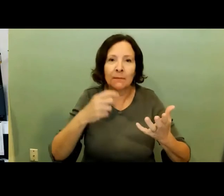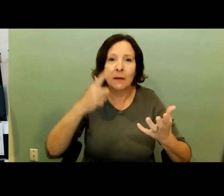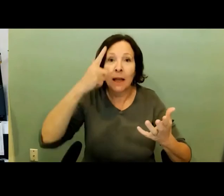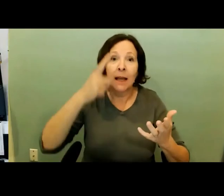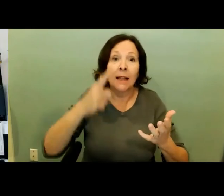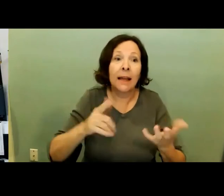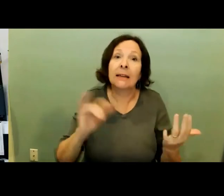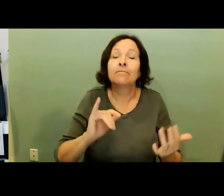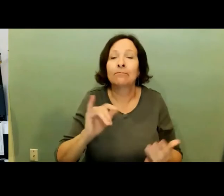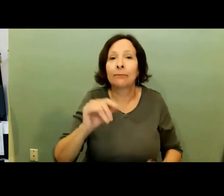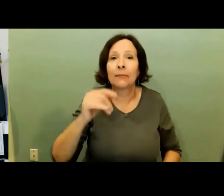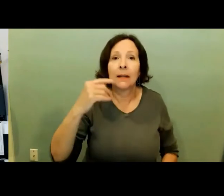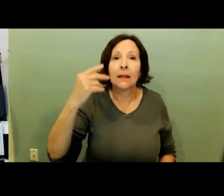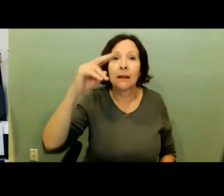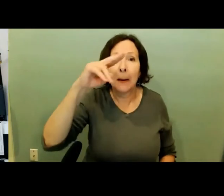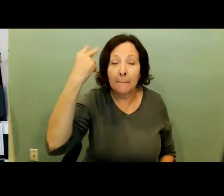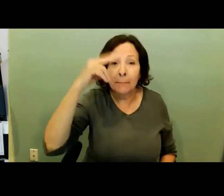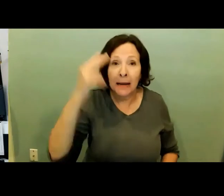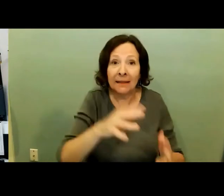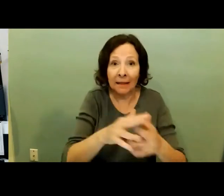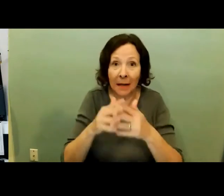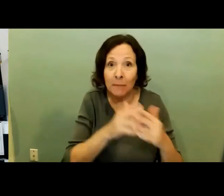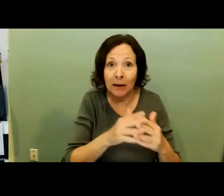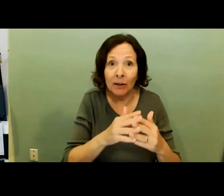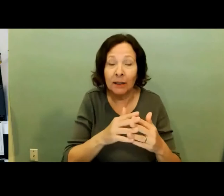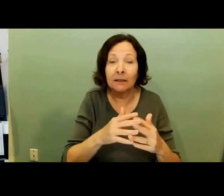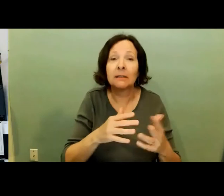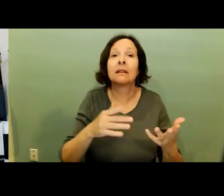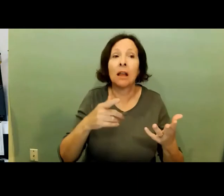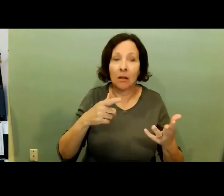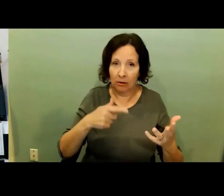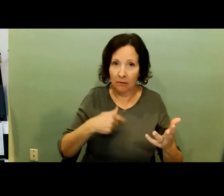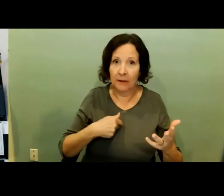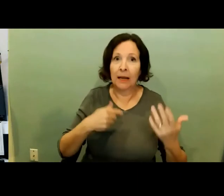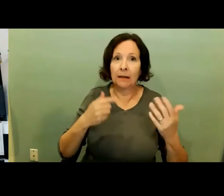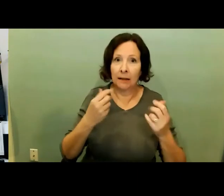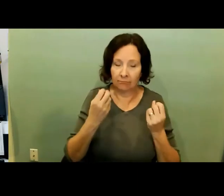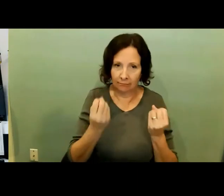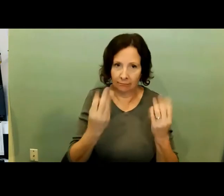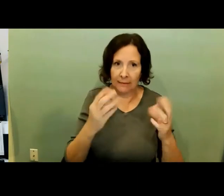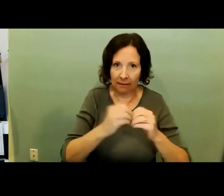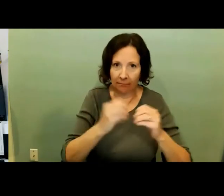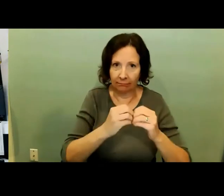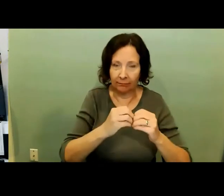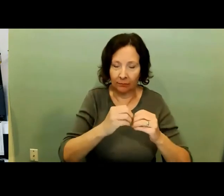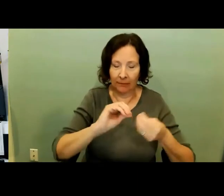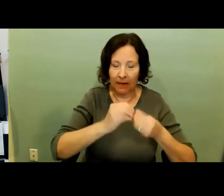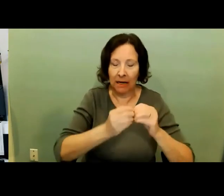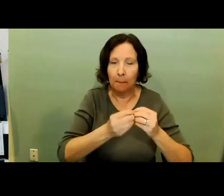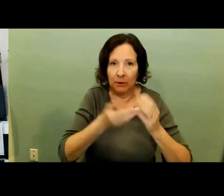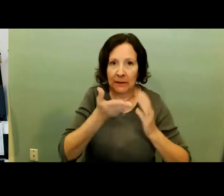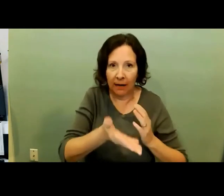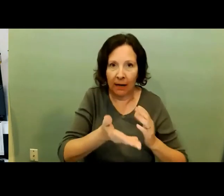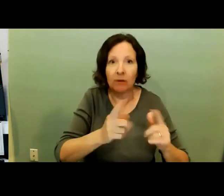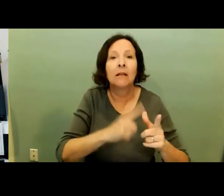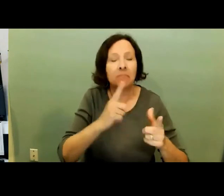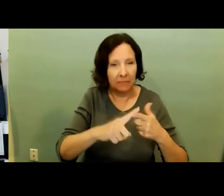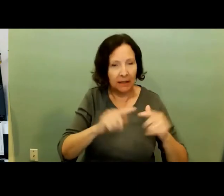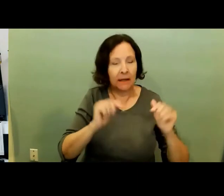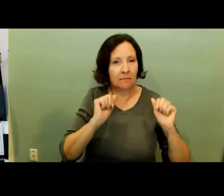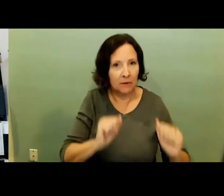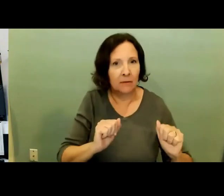adaptation compared to other Latinx groups. Particularly when it comes to ethnic differences.